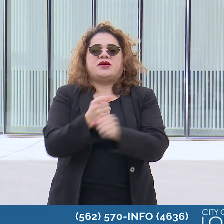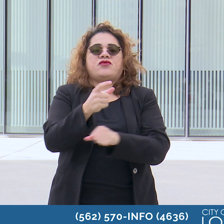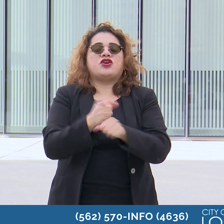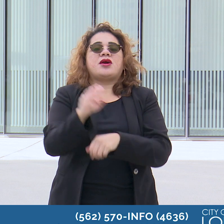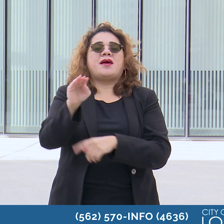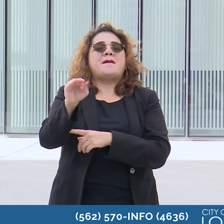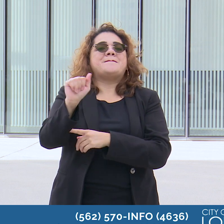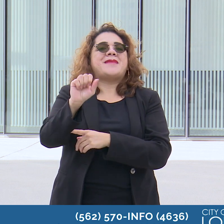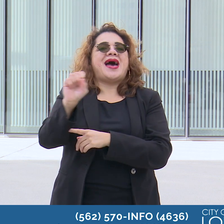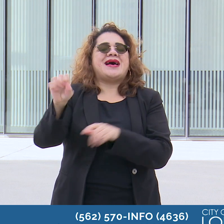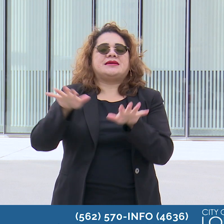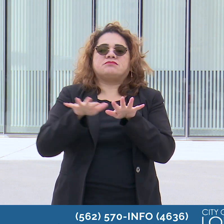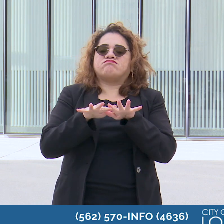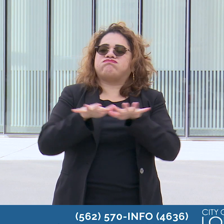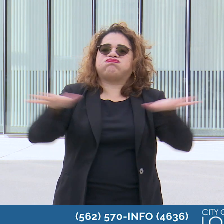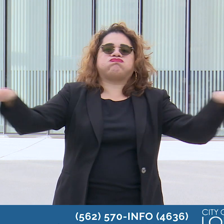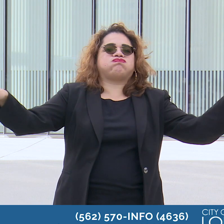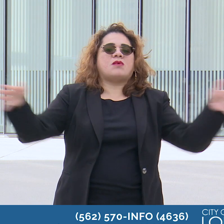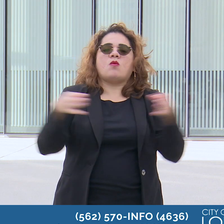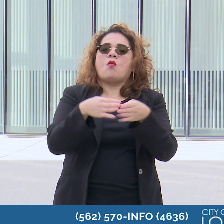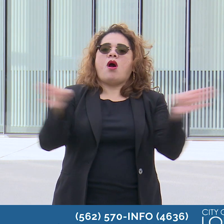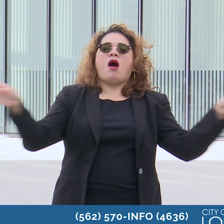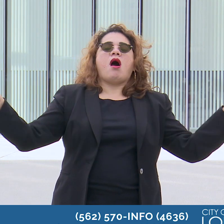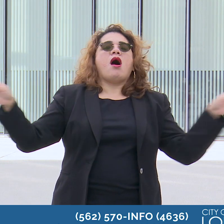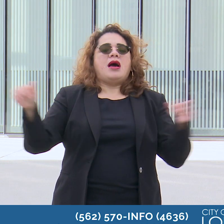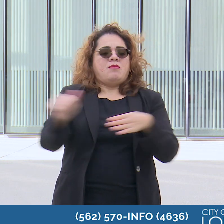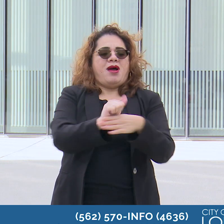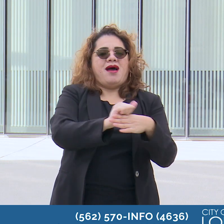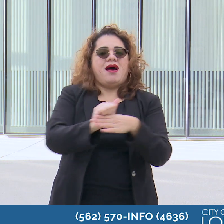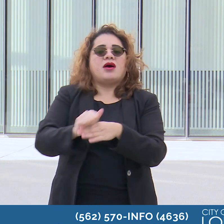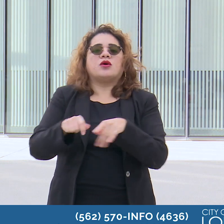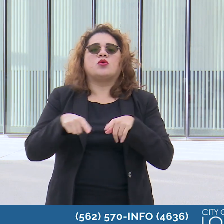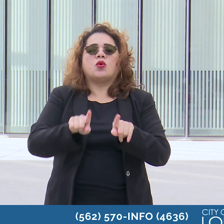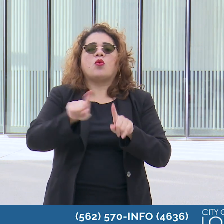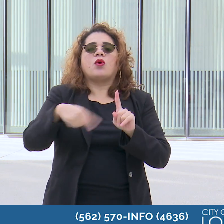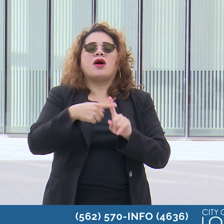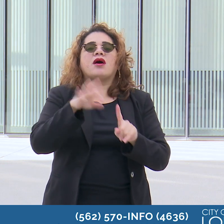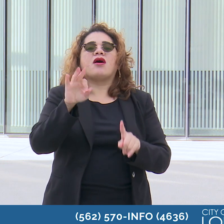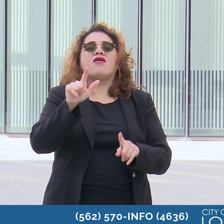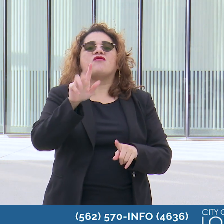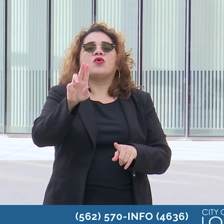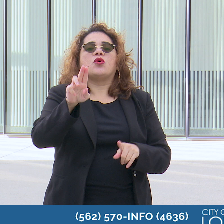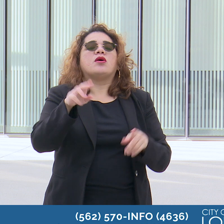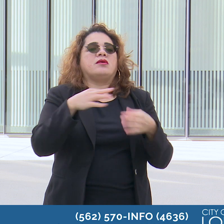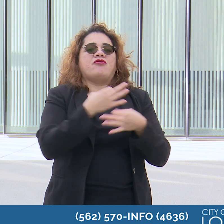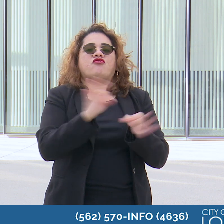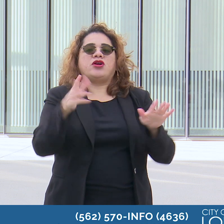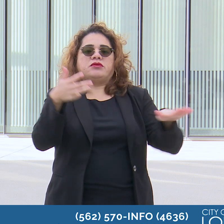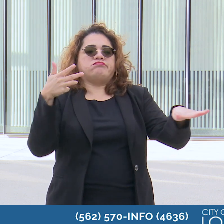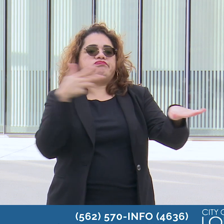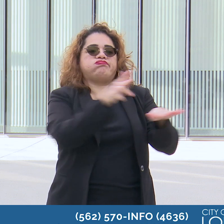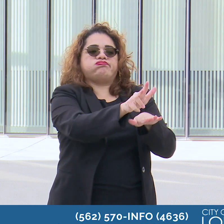events in the city during the flu season. When we provide free drive-through flu vaccines.